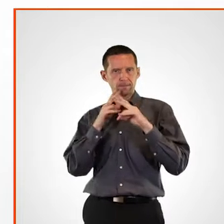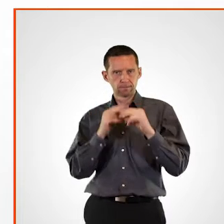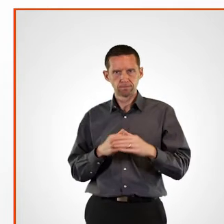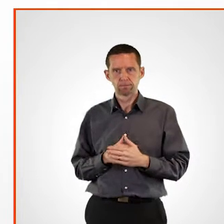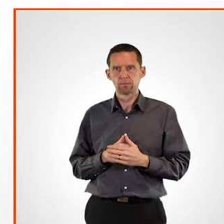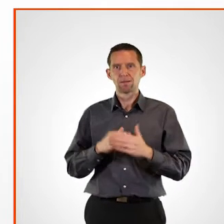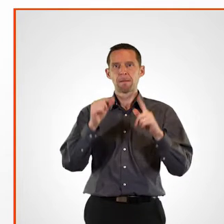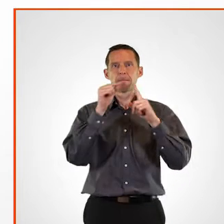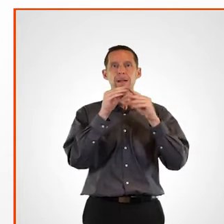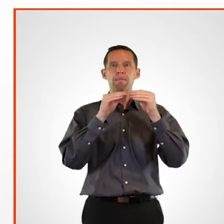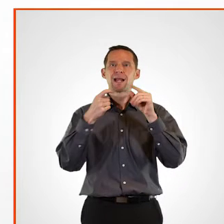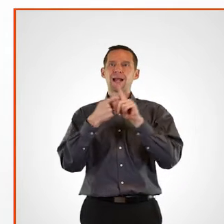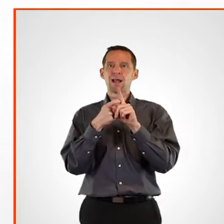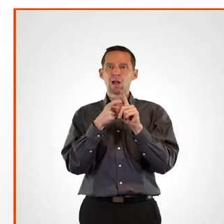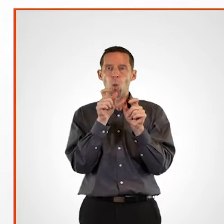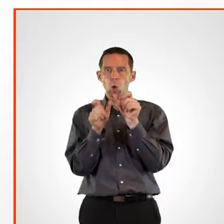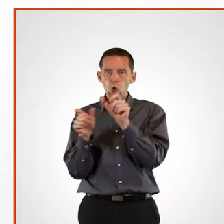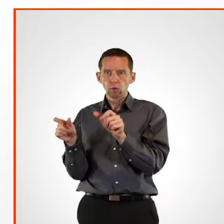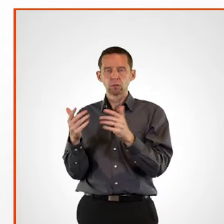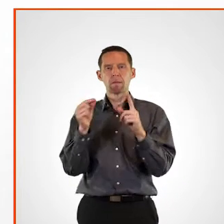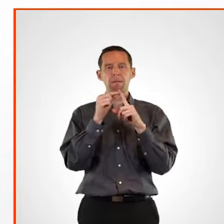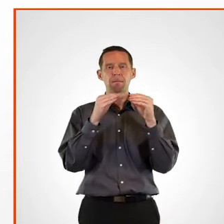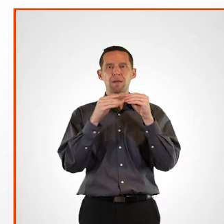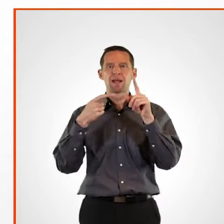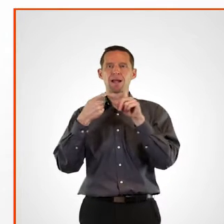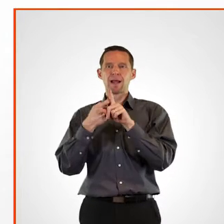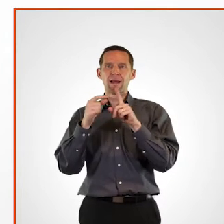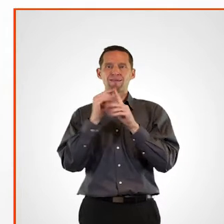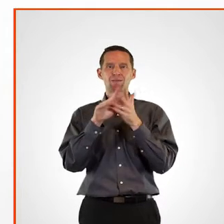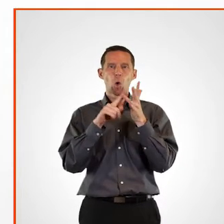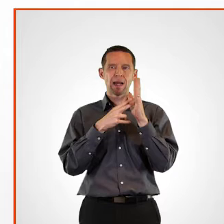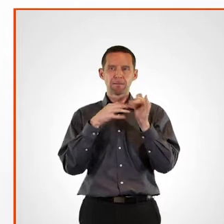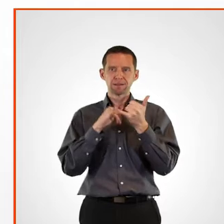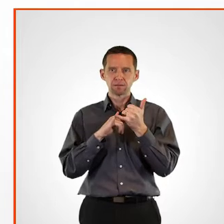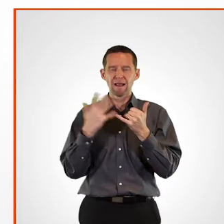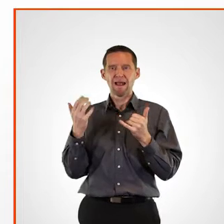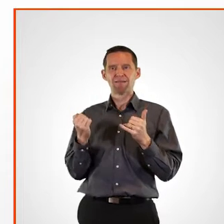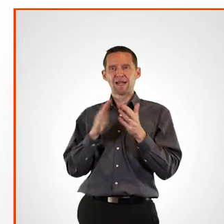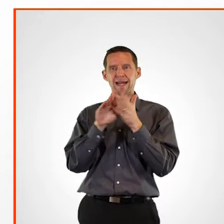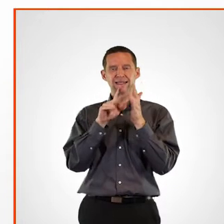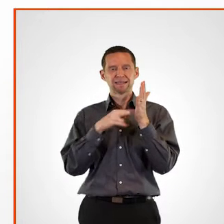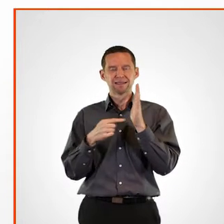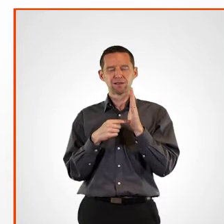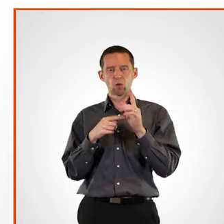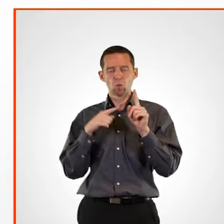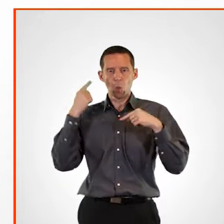Erm, PBK words, we did the PBK phonemes. We did HINT sentences, Hearing In Noise Test, but we did it in quiet.